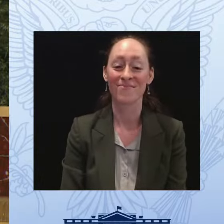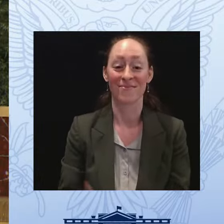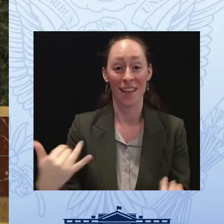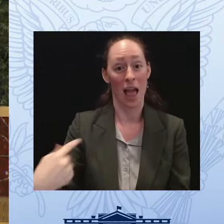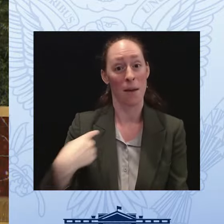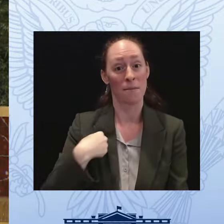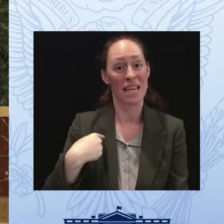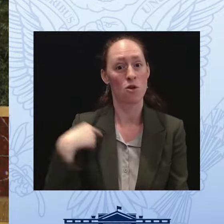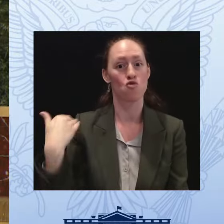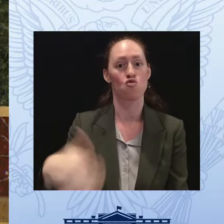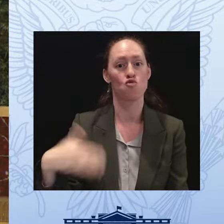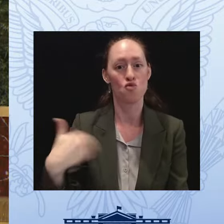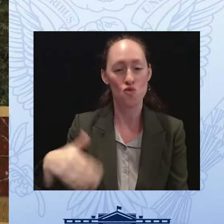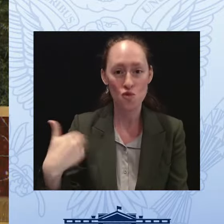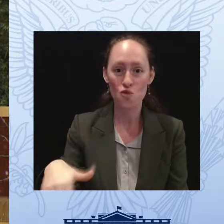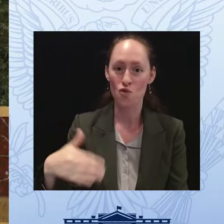and they're already sending me all these articles.